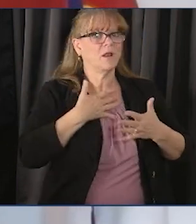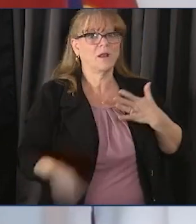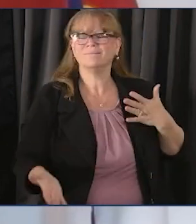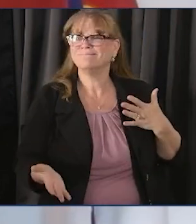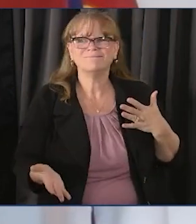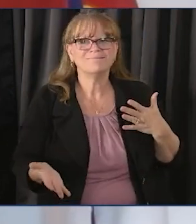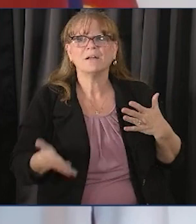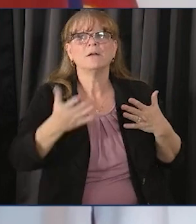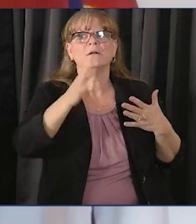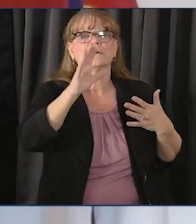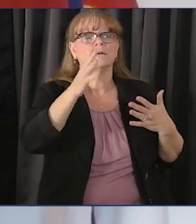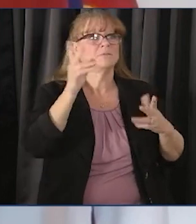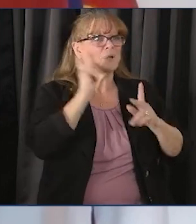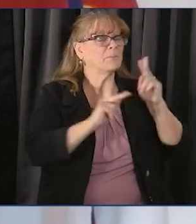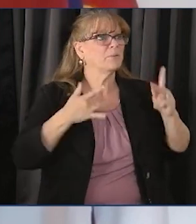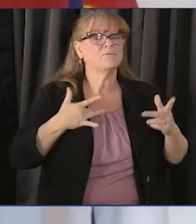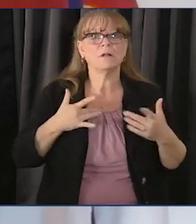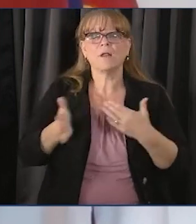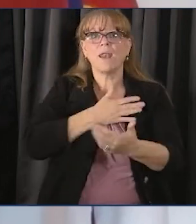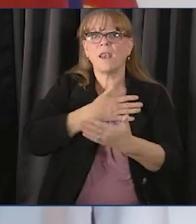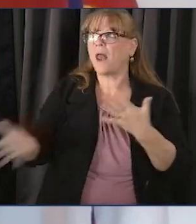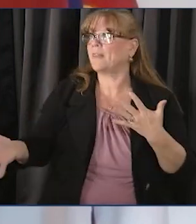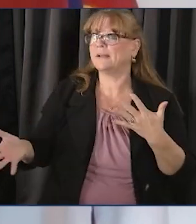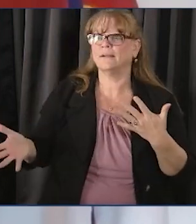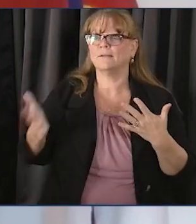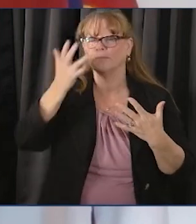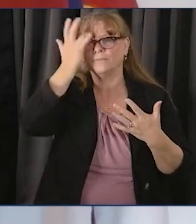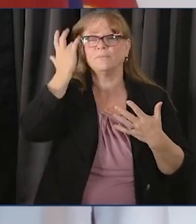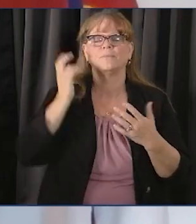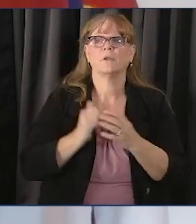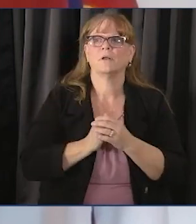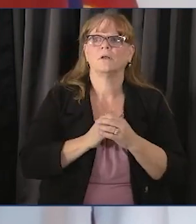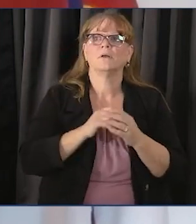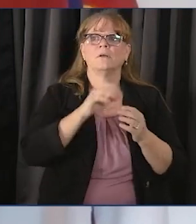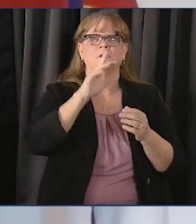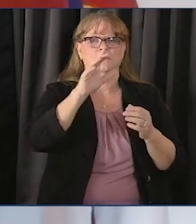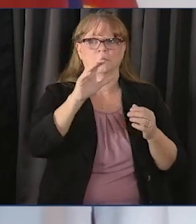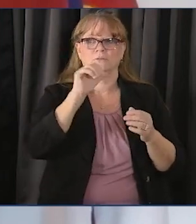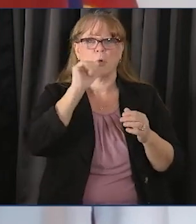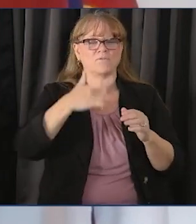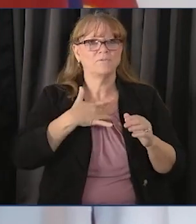Good news with the increase in testing we've dipped back below the 5% positivity rate for the first time in months.